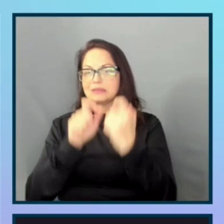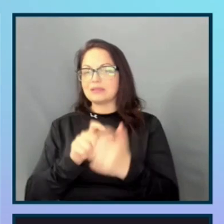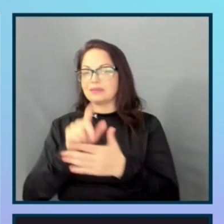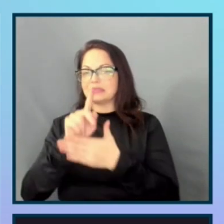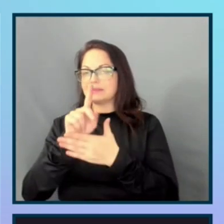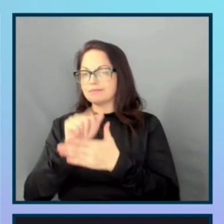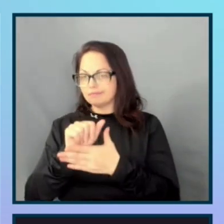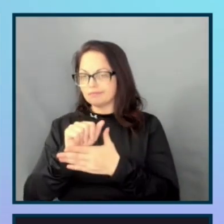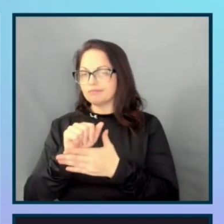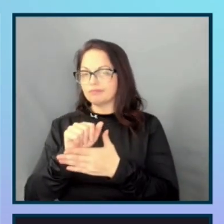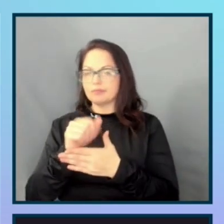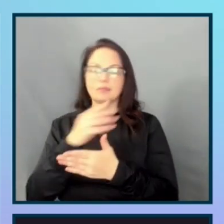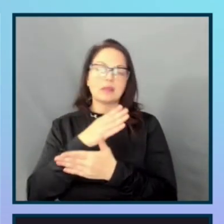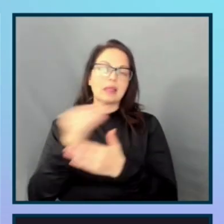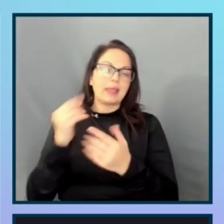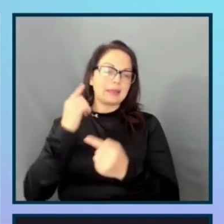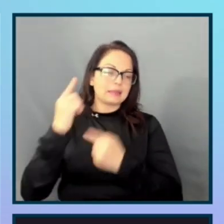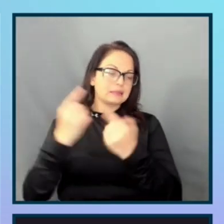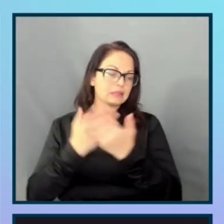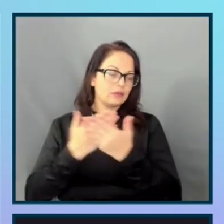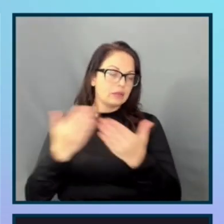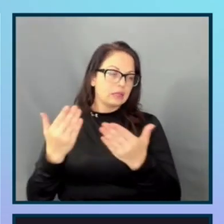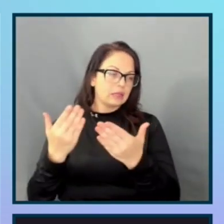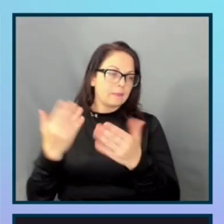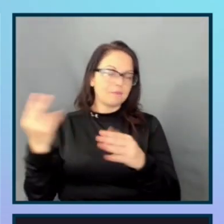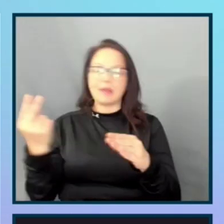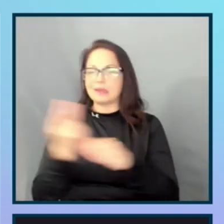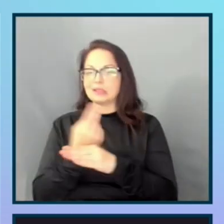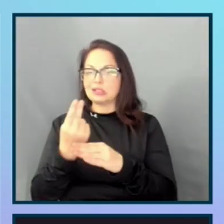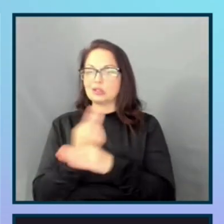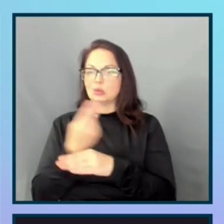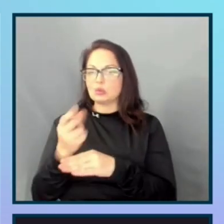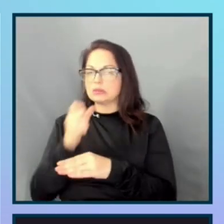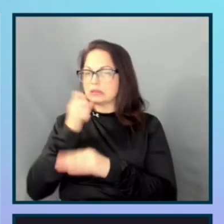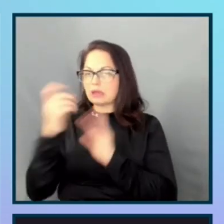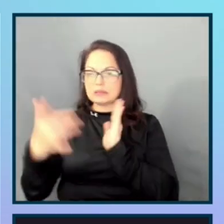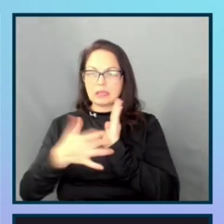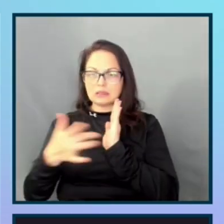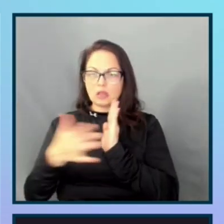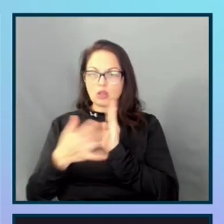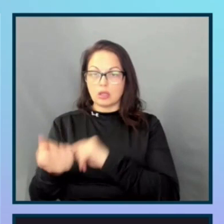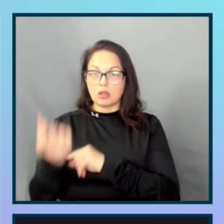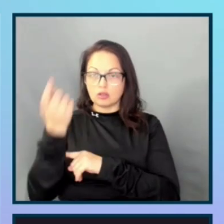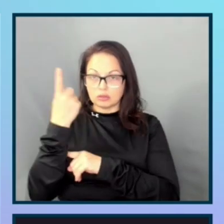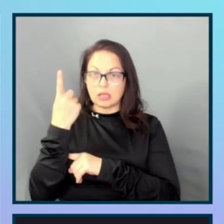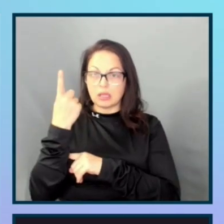And it considers things by user journey, not technology. It understands very much that similar symptoms